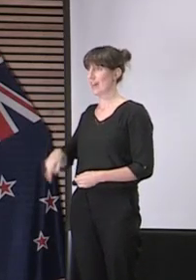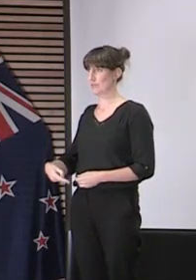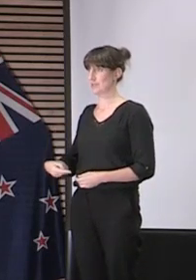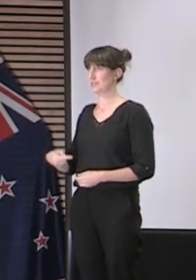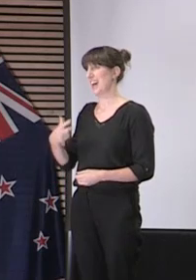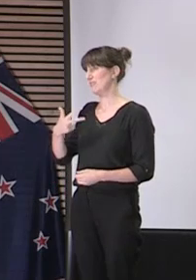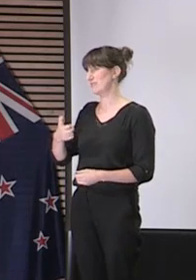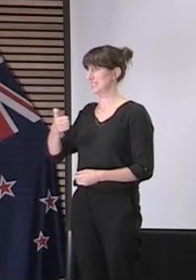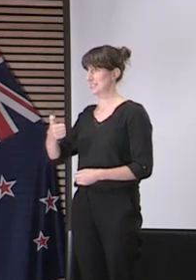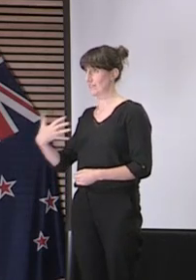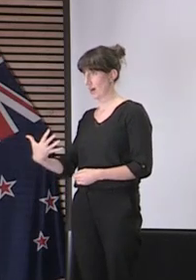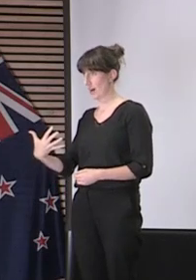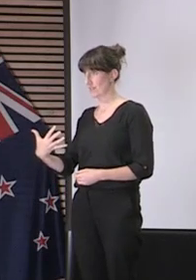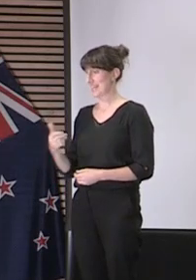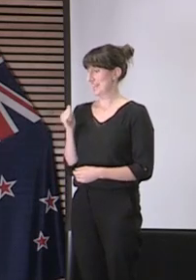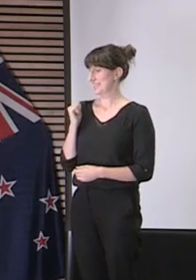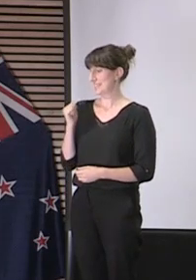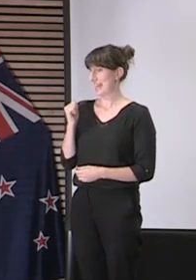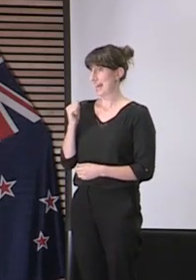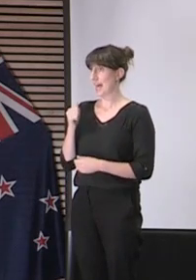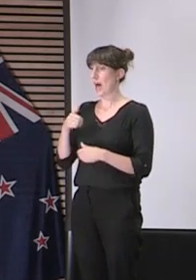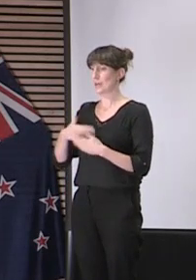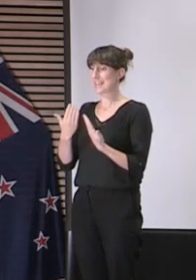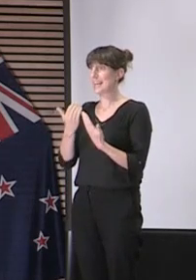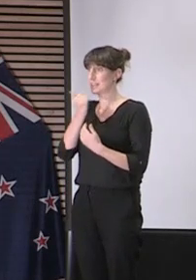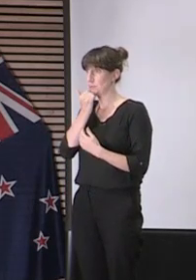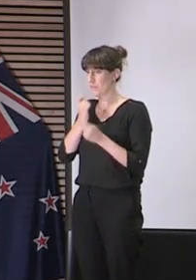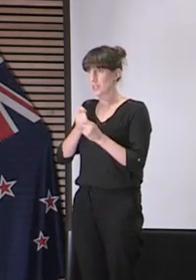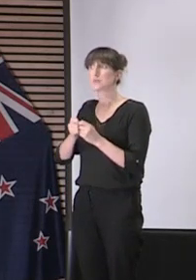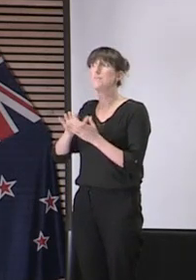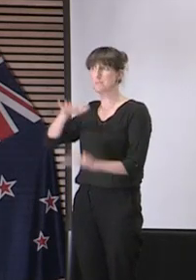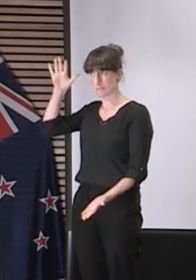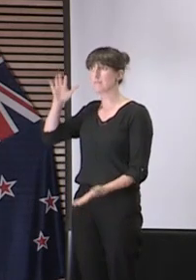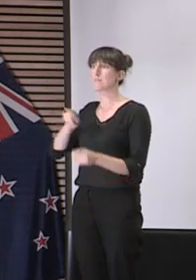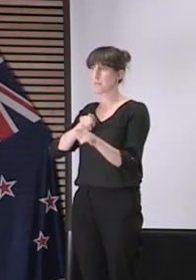processed bringing the total number of tests carried out to